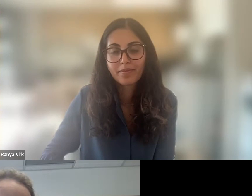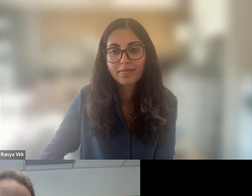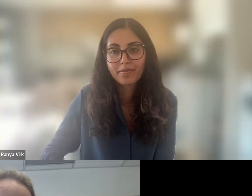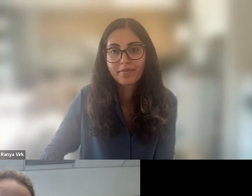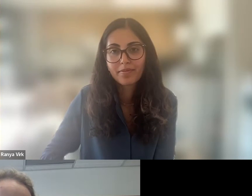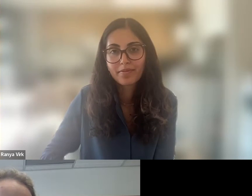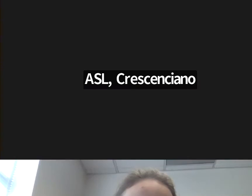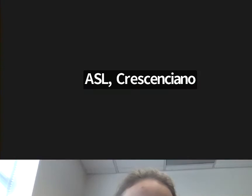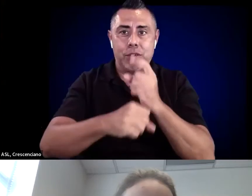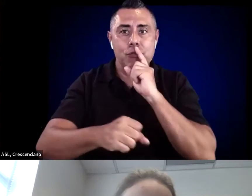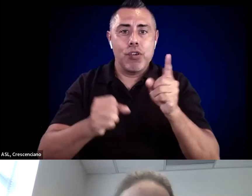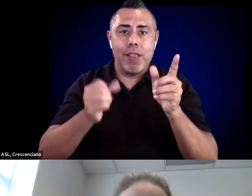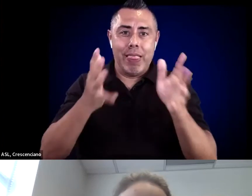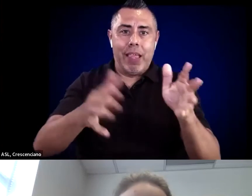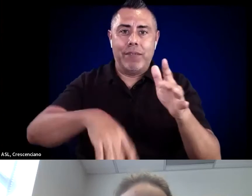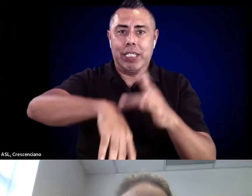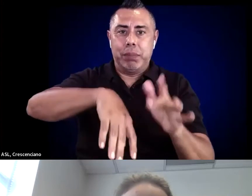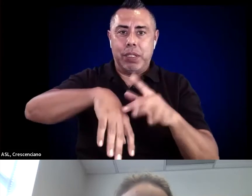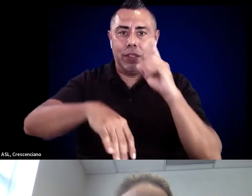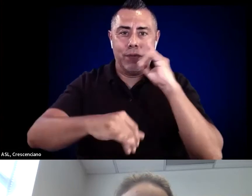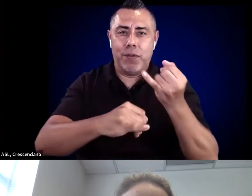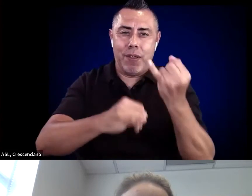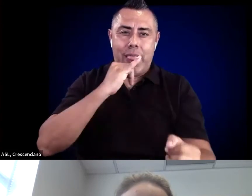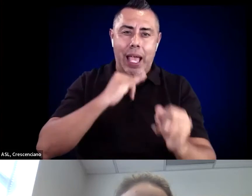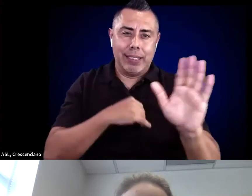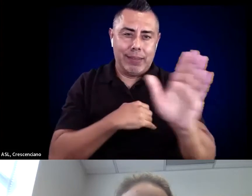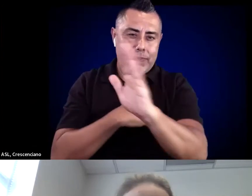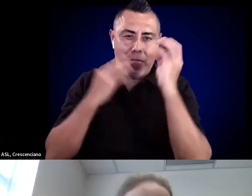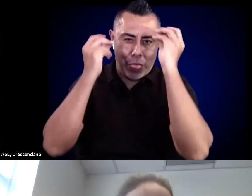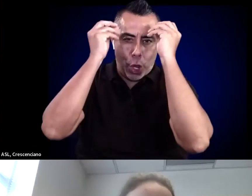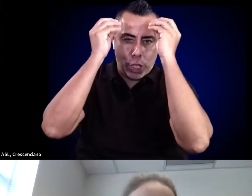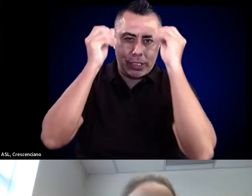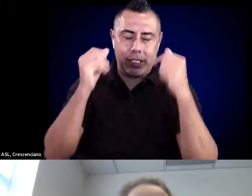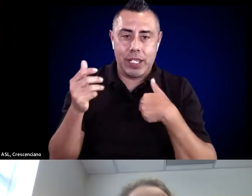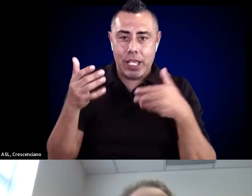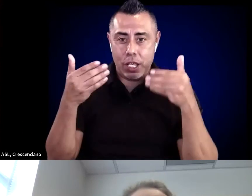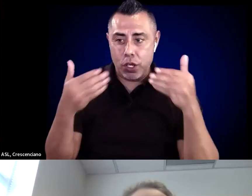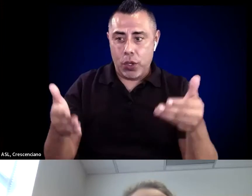Annabelle Lolinco (she/her): for our final thoughts from our speakers, so i'll go ahead and ask um